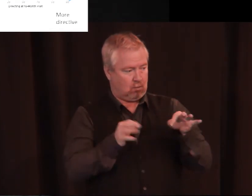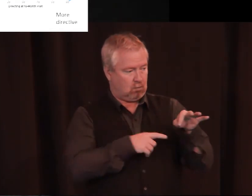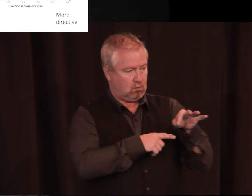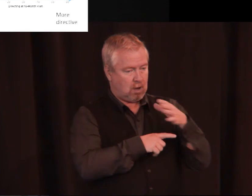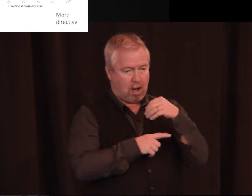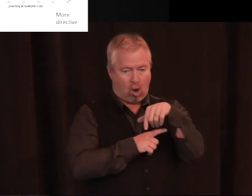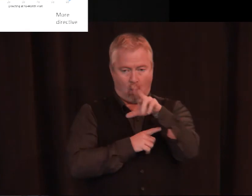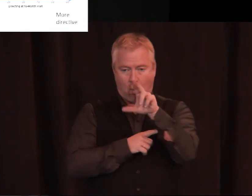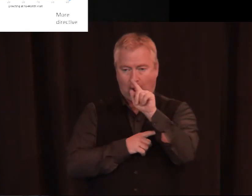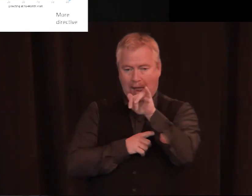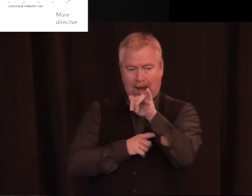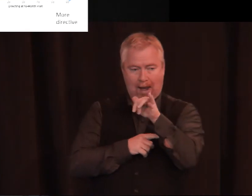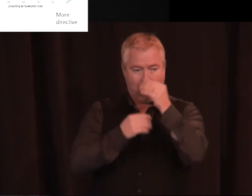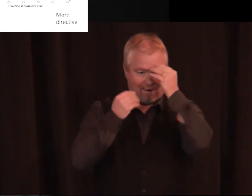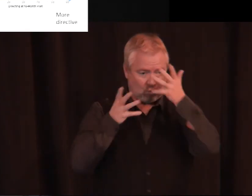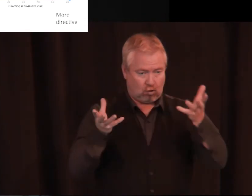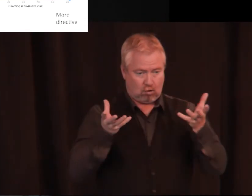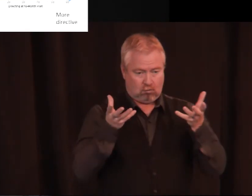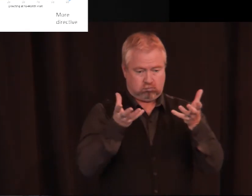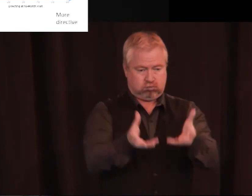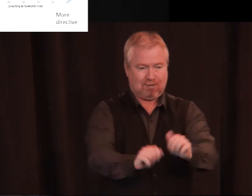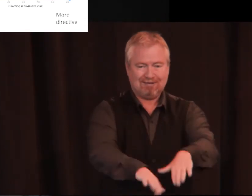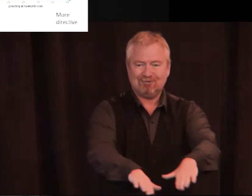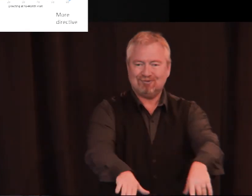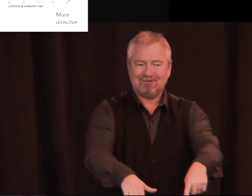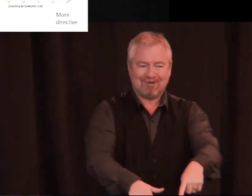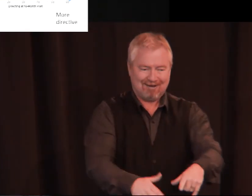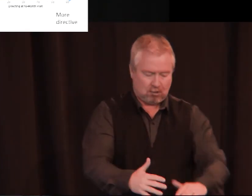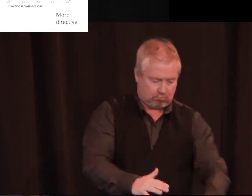influence their language outcomes at 3 years of age?